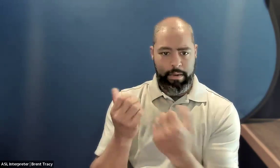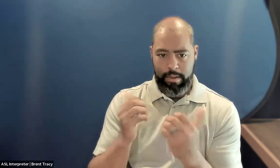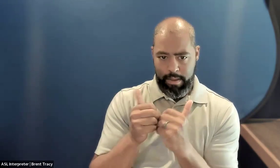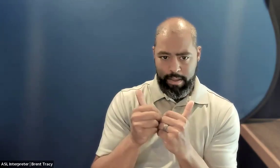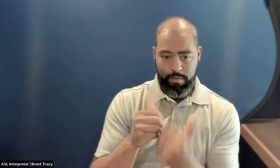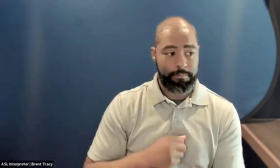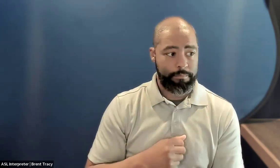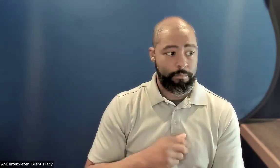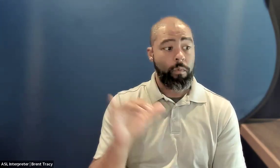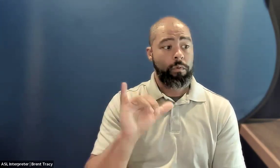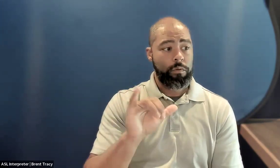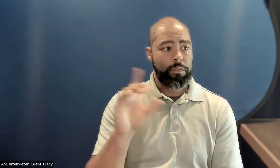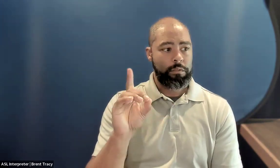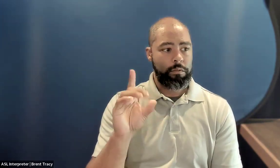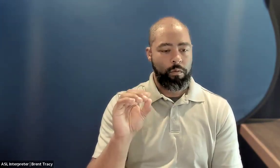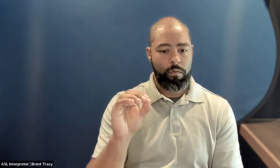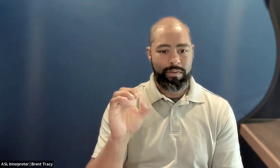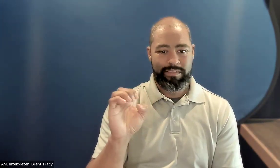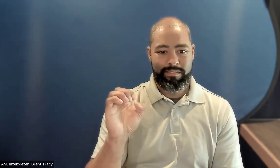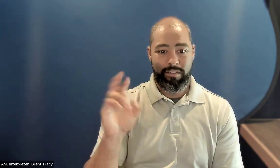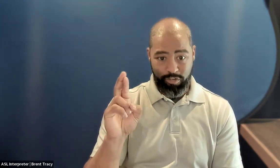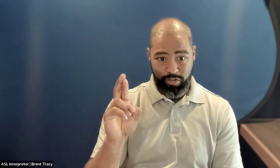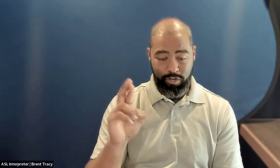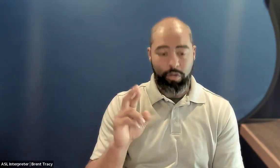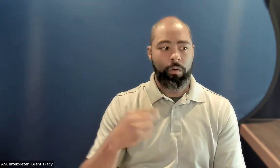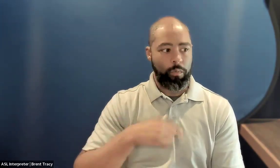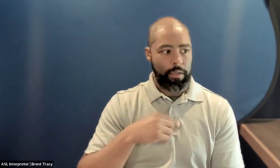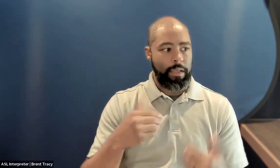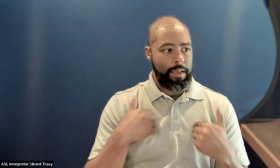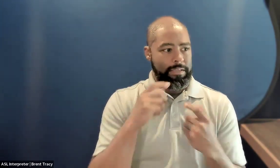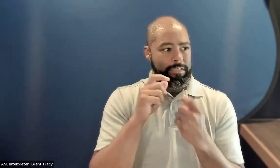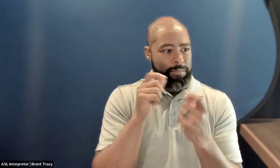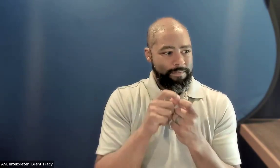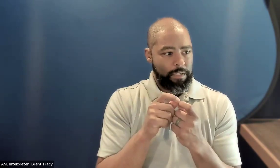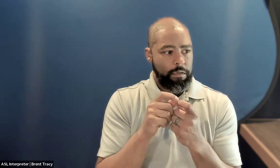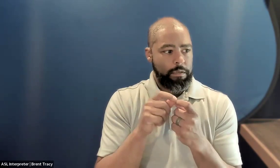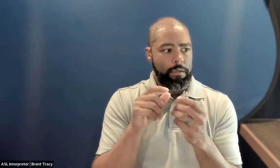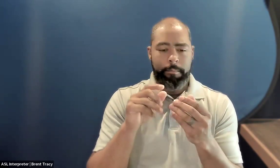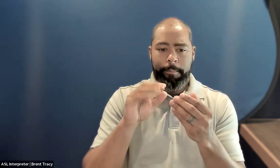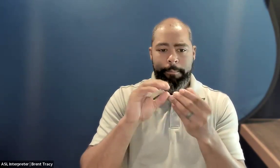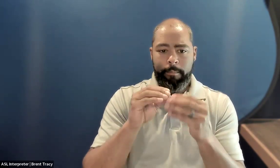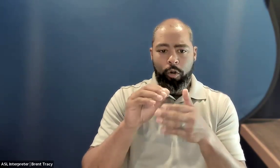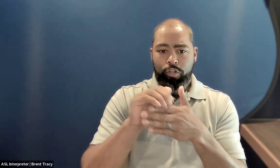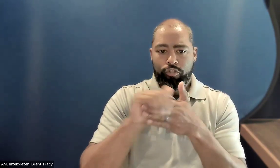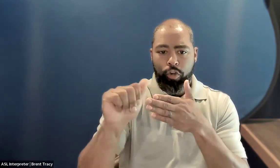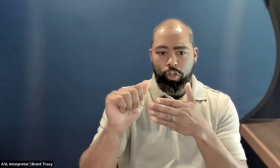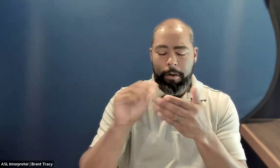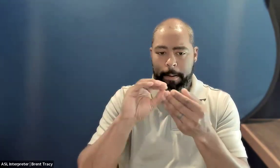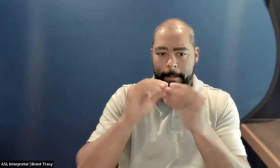adopted a particular dollar value associated with social cost of carbon in March of 2024.